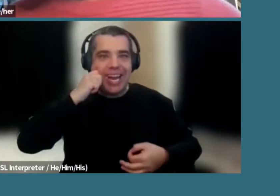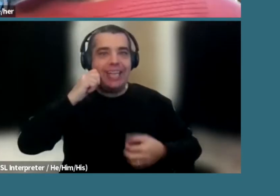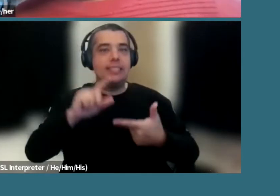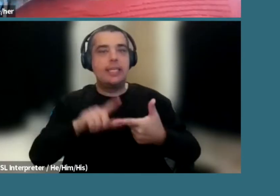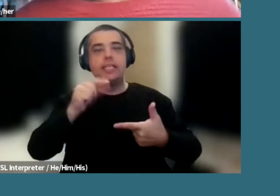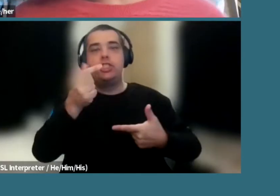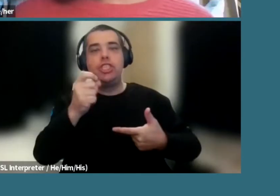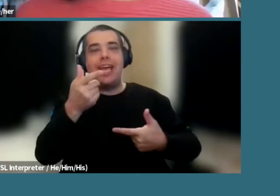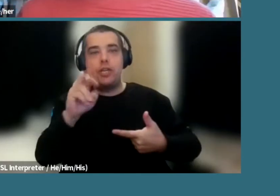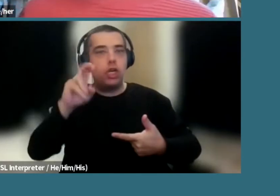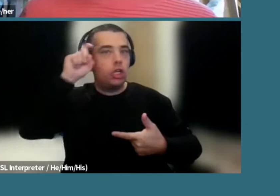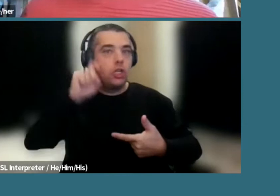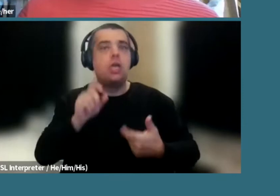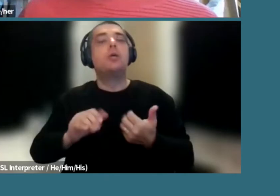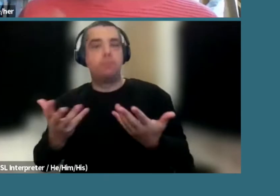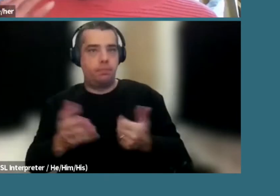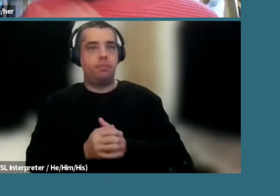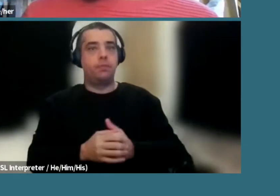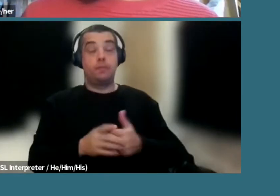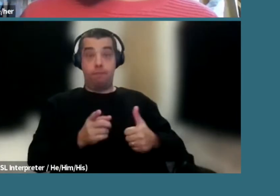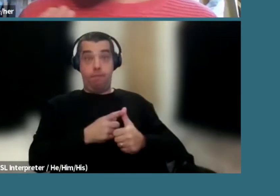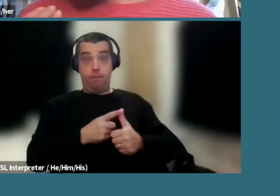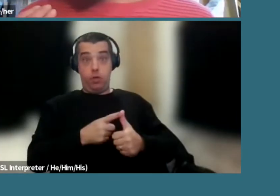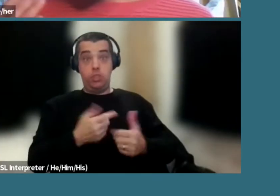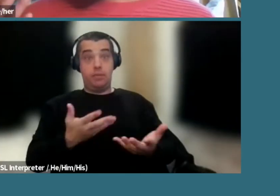So, first thing I want to say is me as